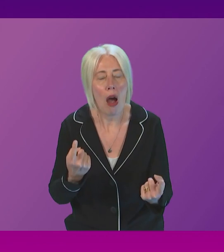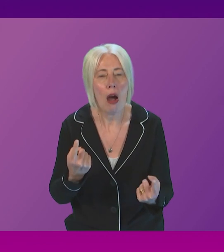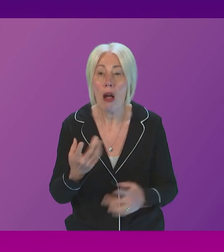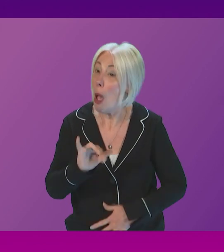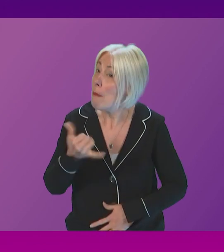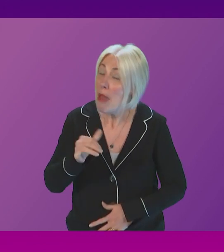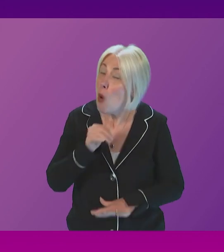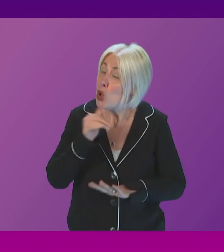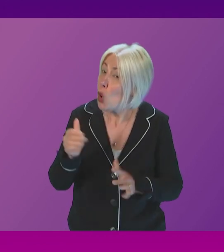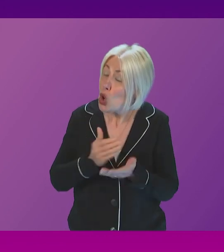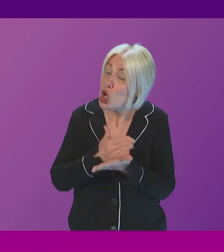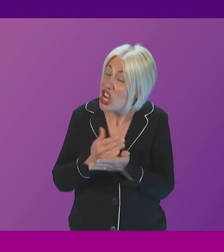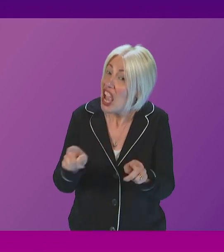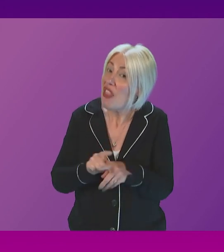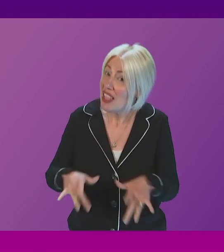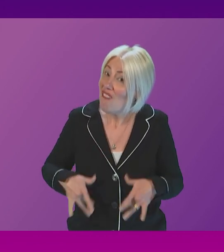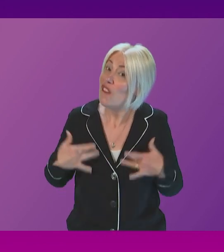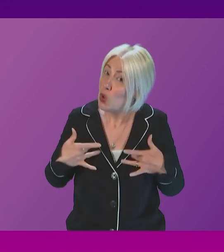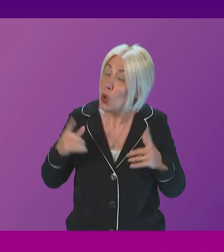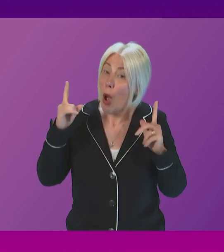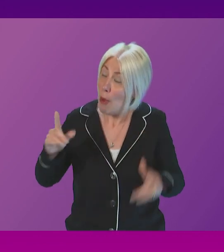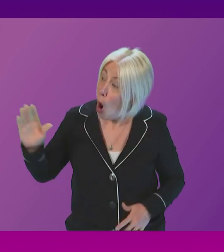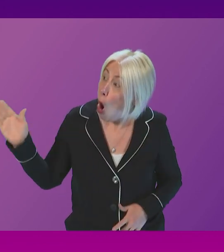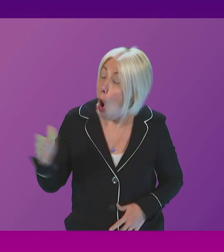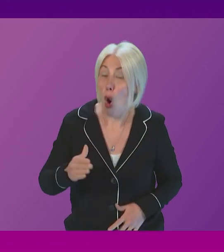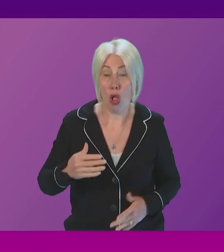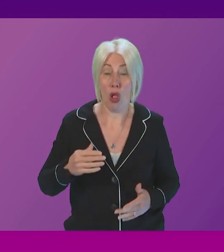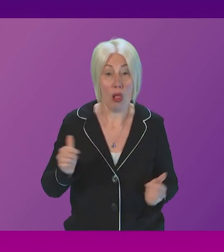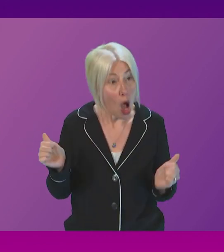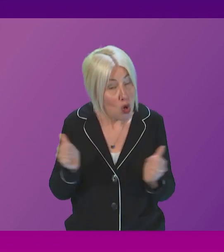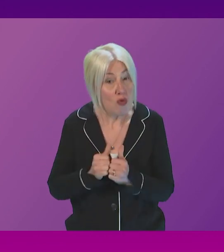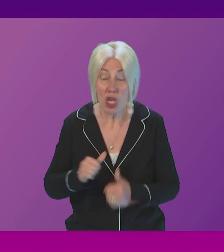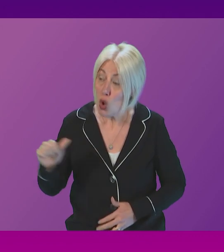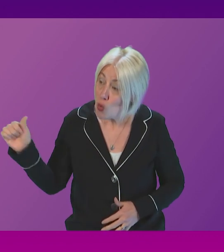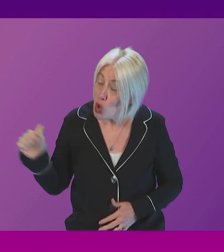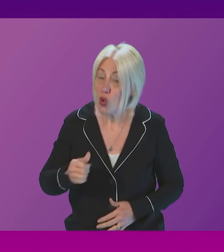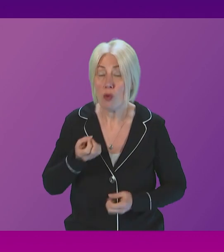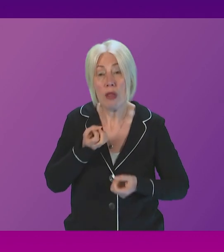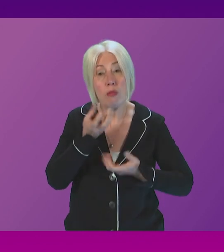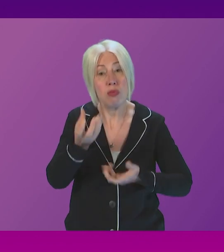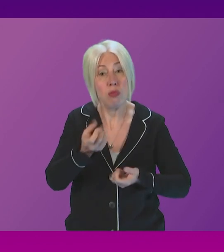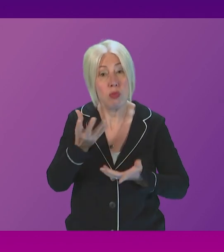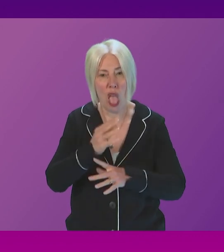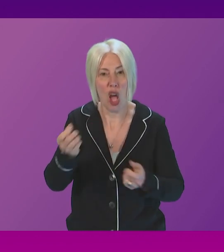not all share the same view, I am sure that all members agree that we should be able to speak without being shouted down.